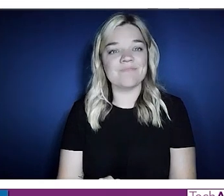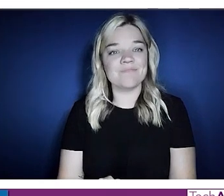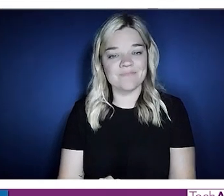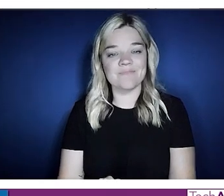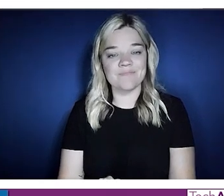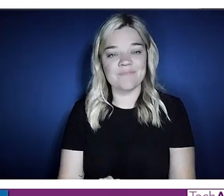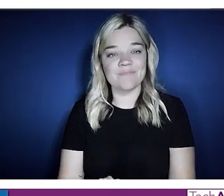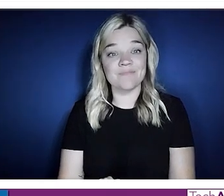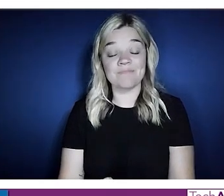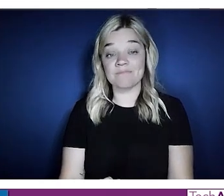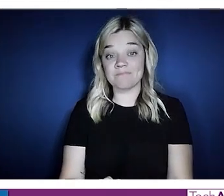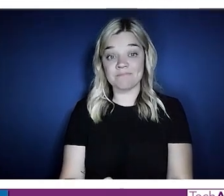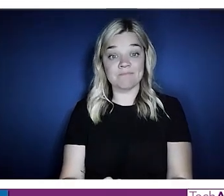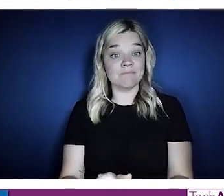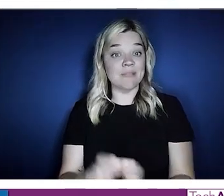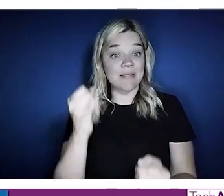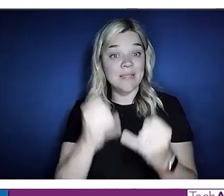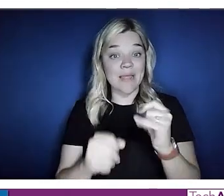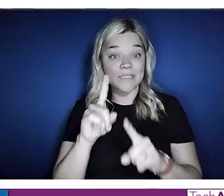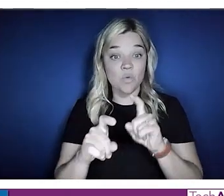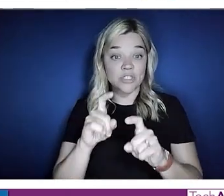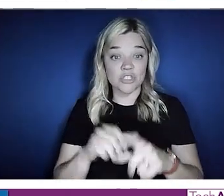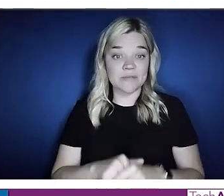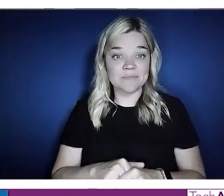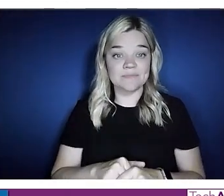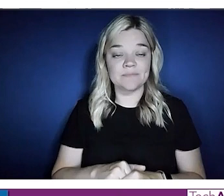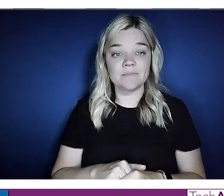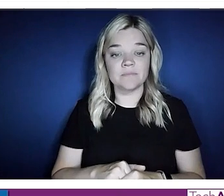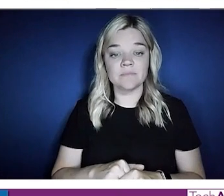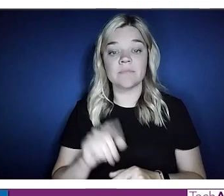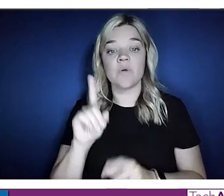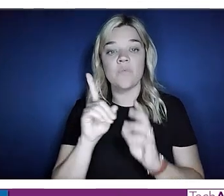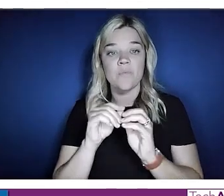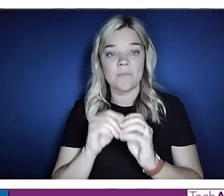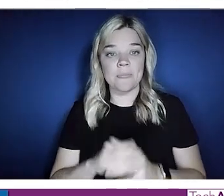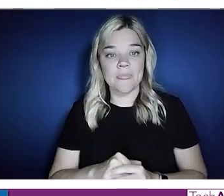Well, that's the last question in the Q&A. Let me, oh, actually, we just had one come in.